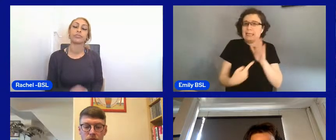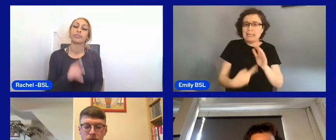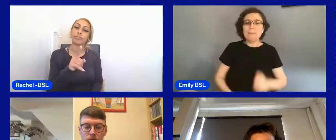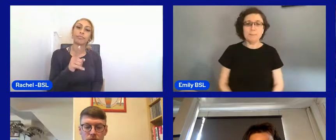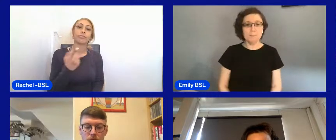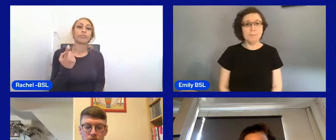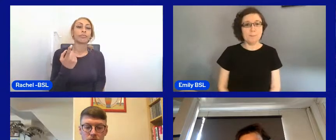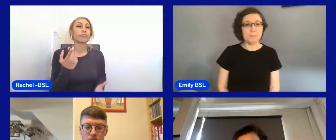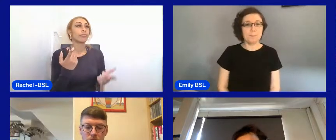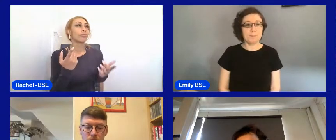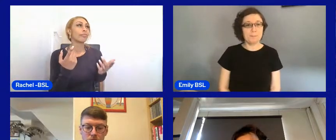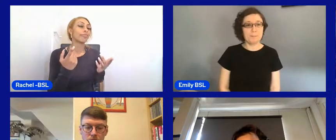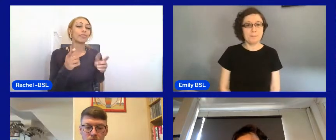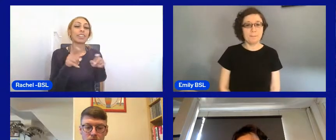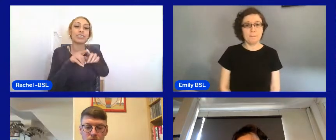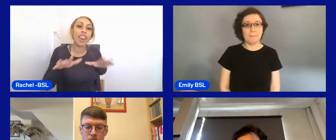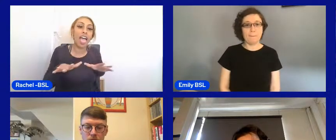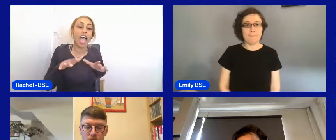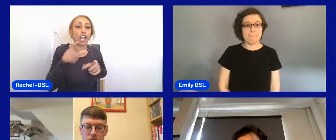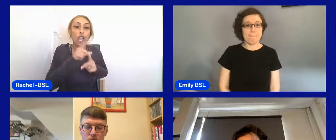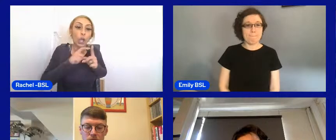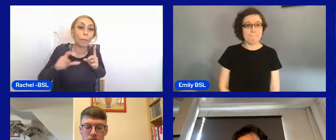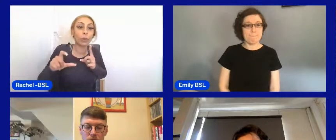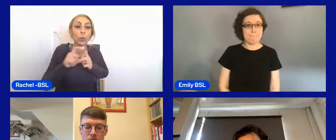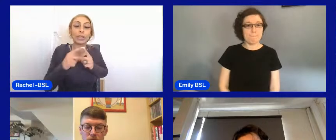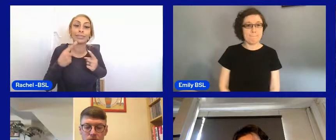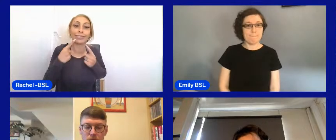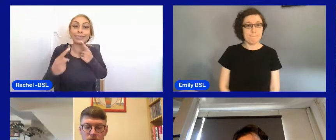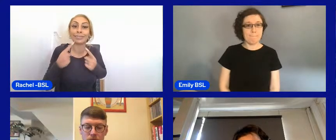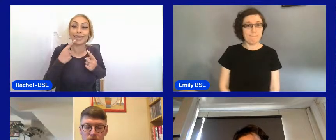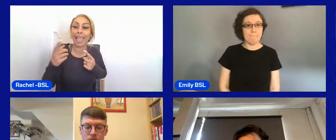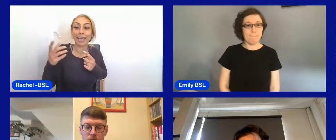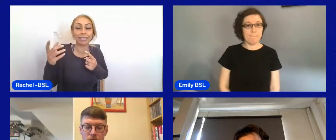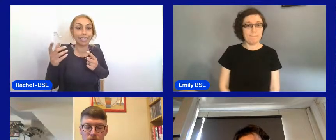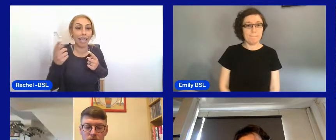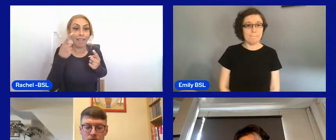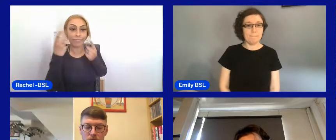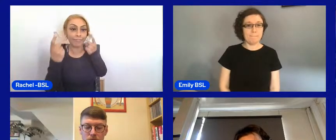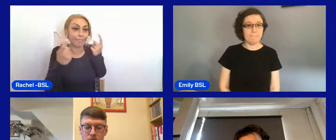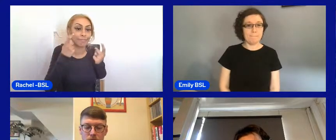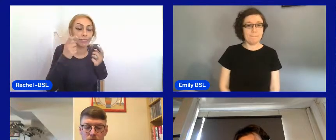the key part of our project. So, it is a kind of community, data sourcing